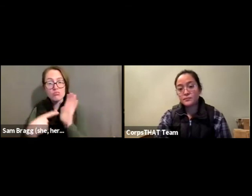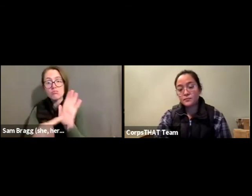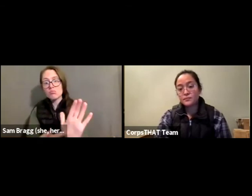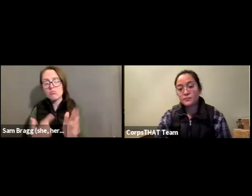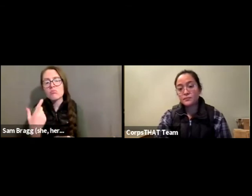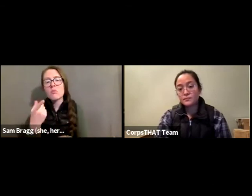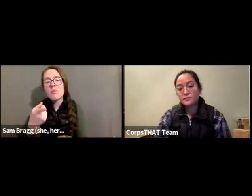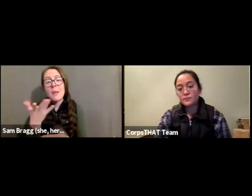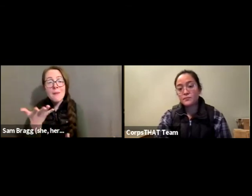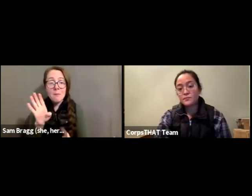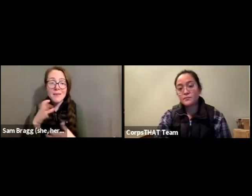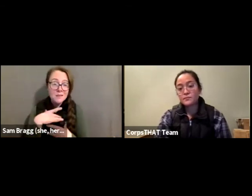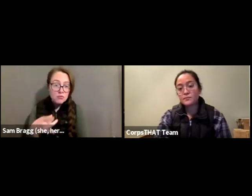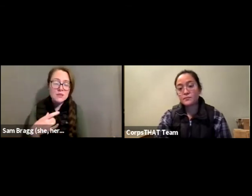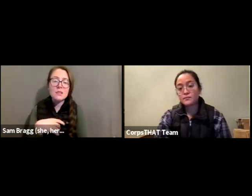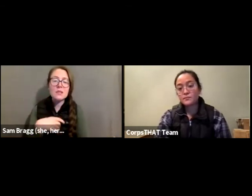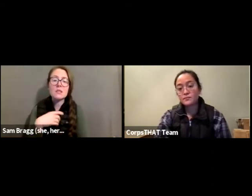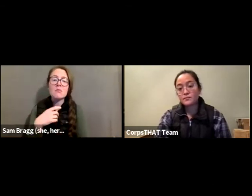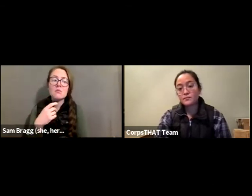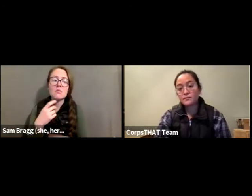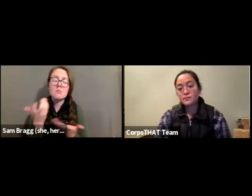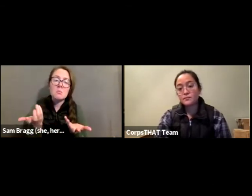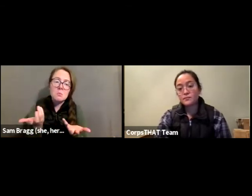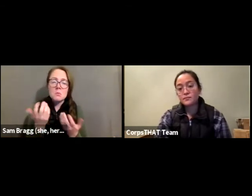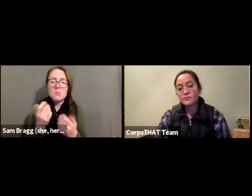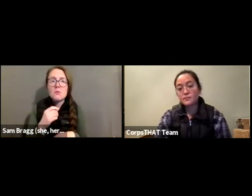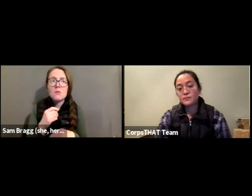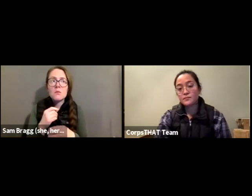you're able to sign and show them that this might be effective it might be interesting and it might